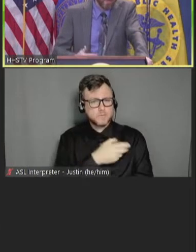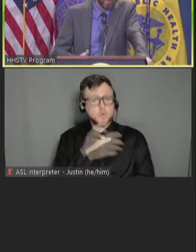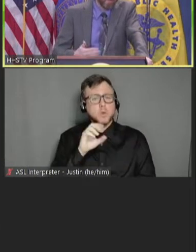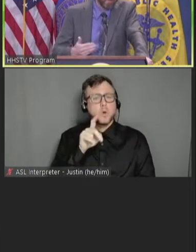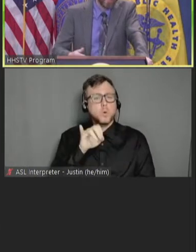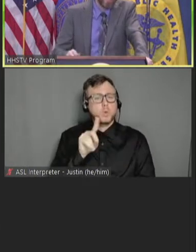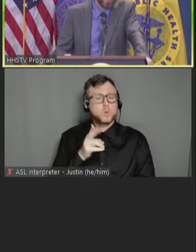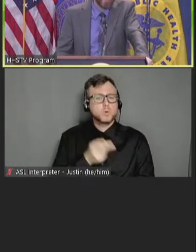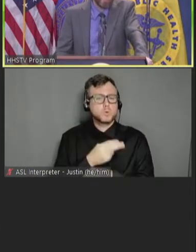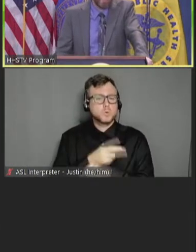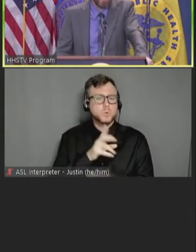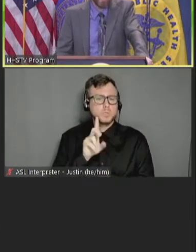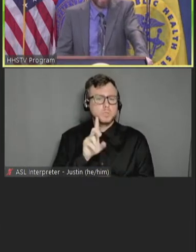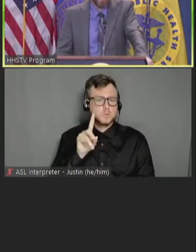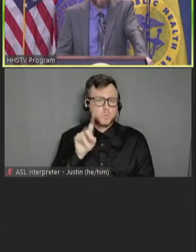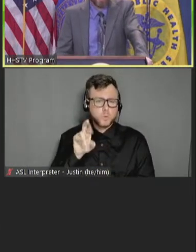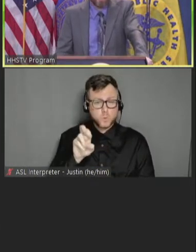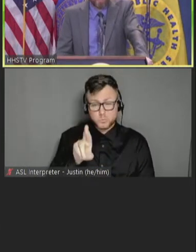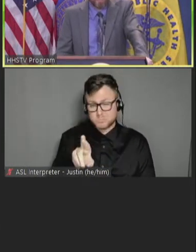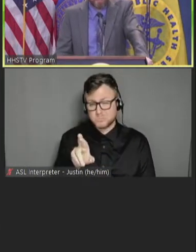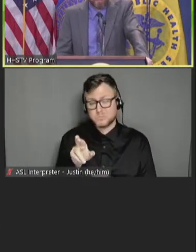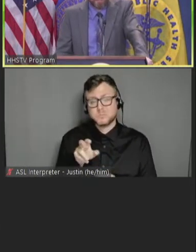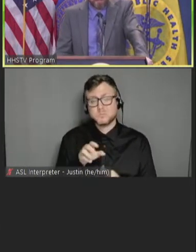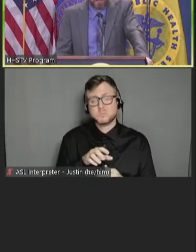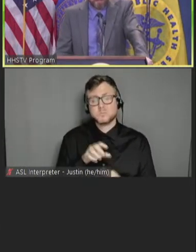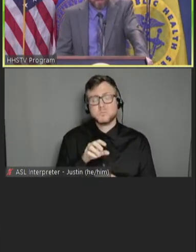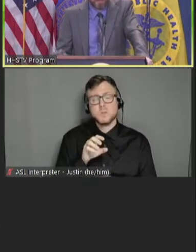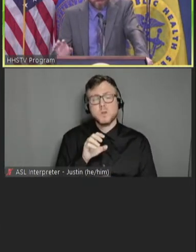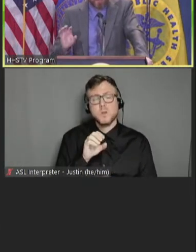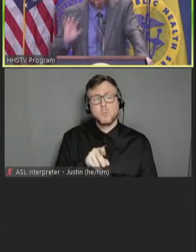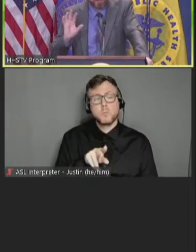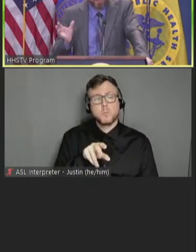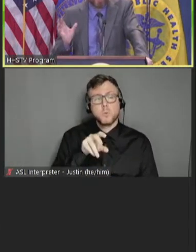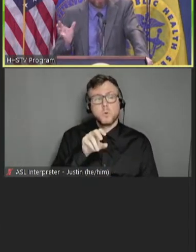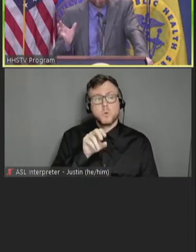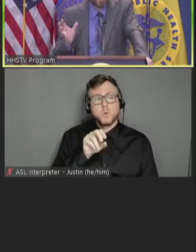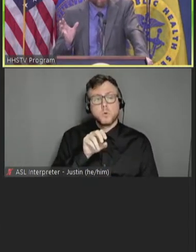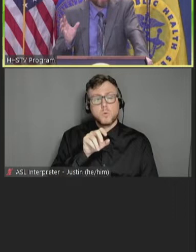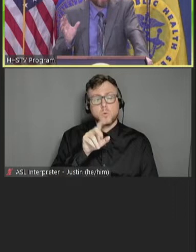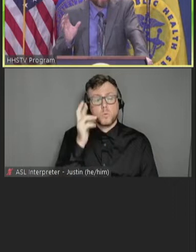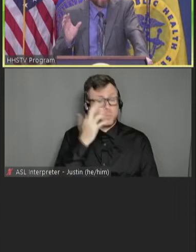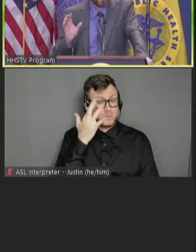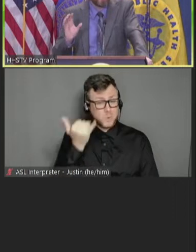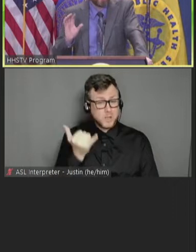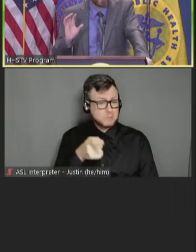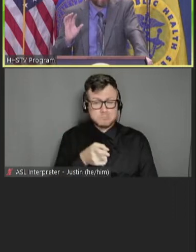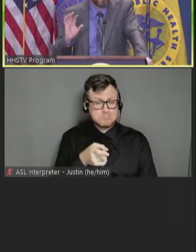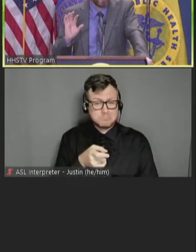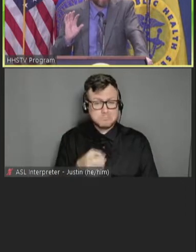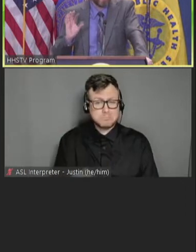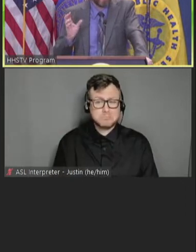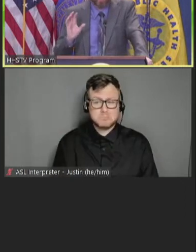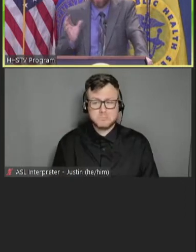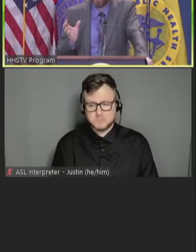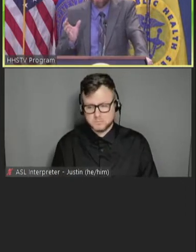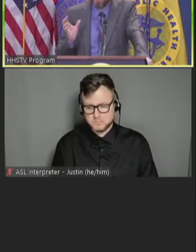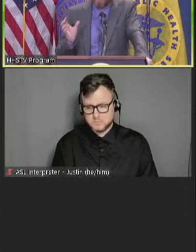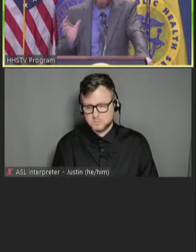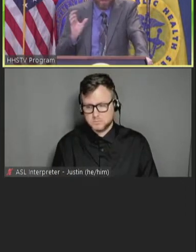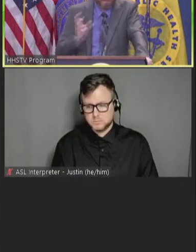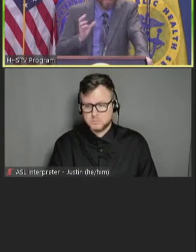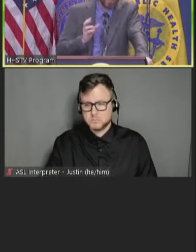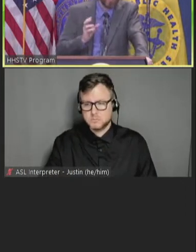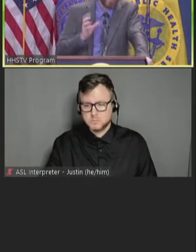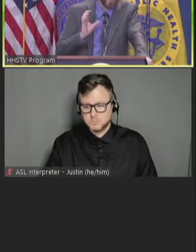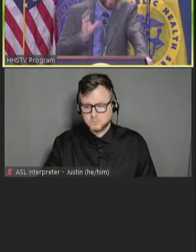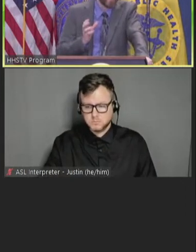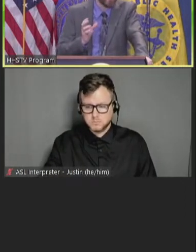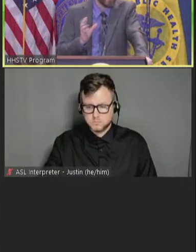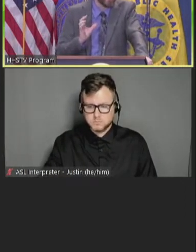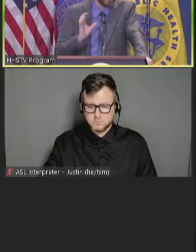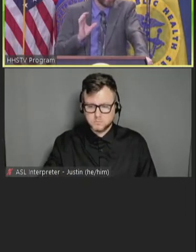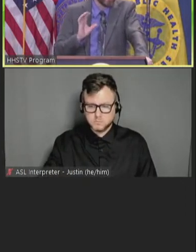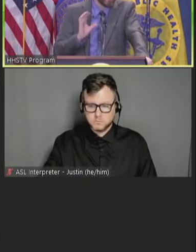Further studies in that found that the reason for that is that opioids can bind to and activate or